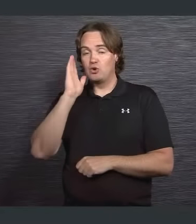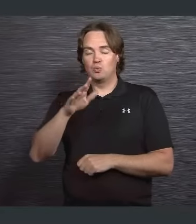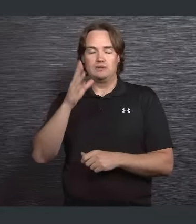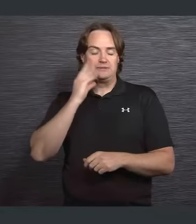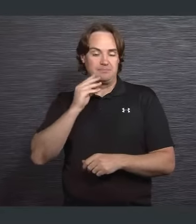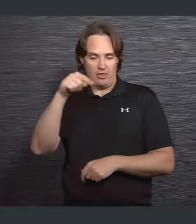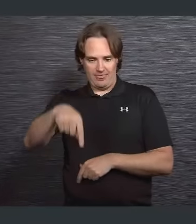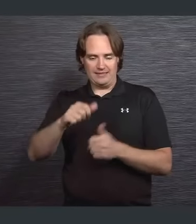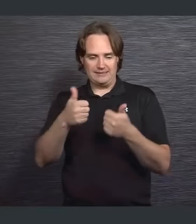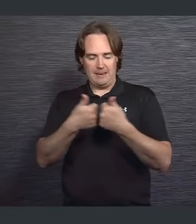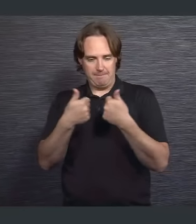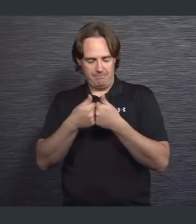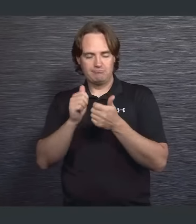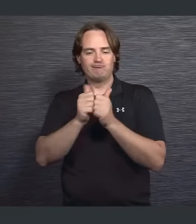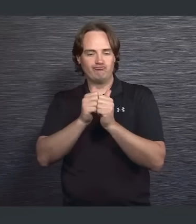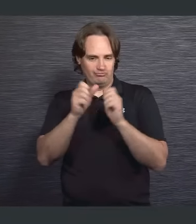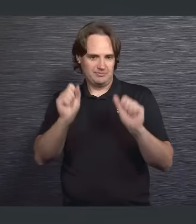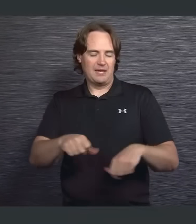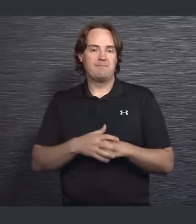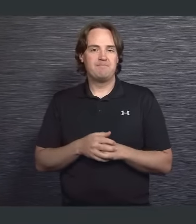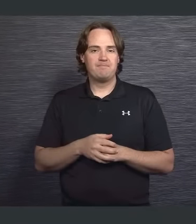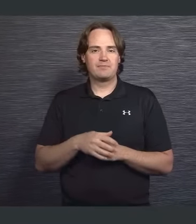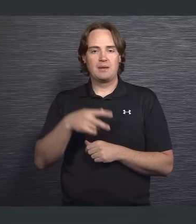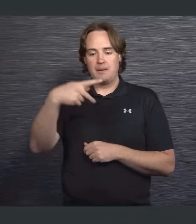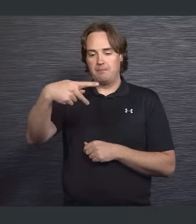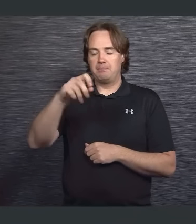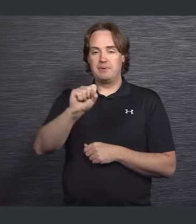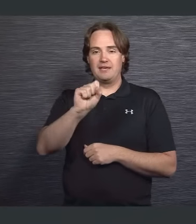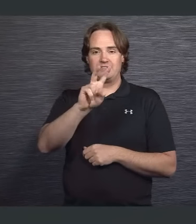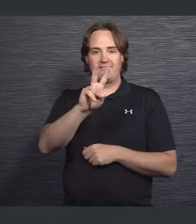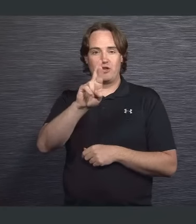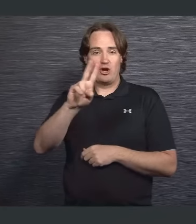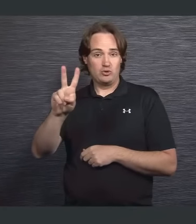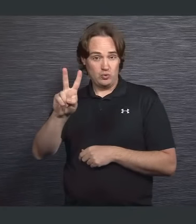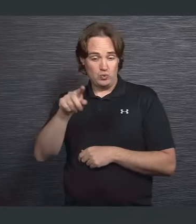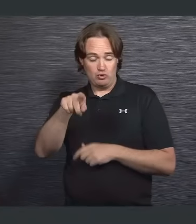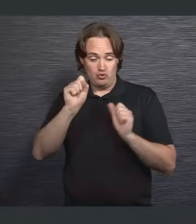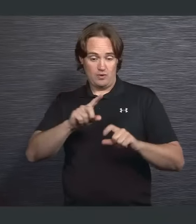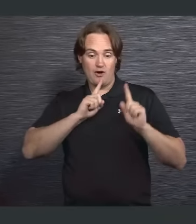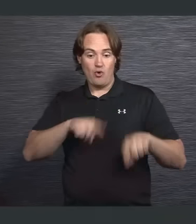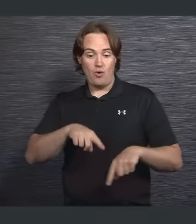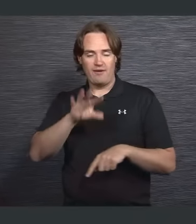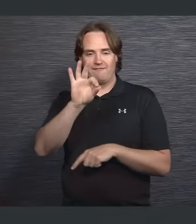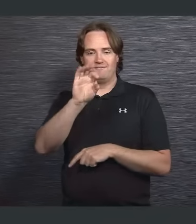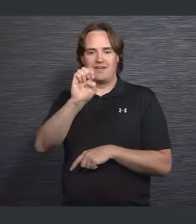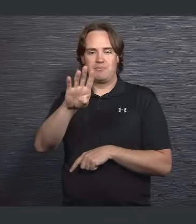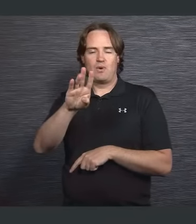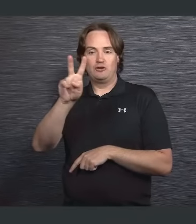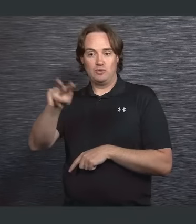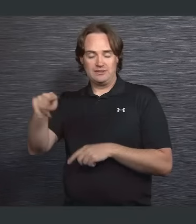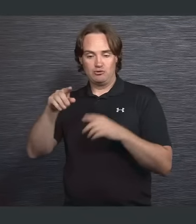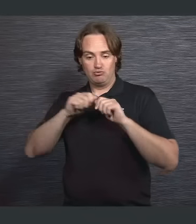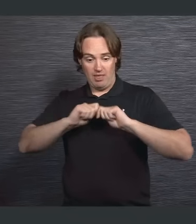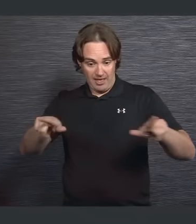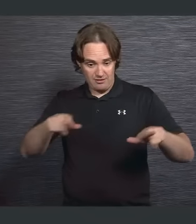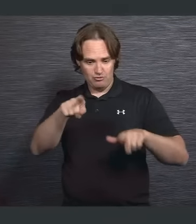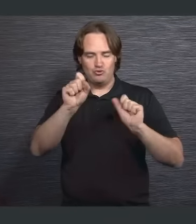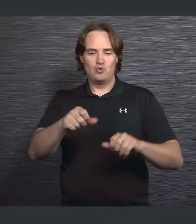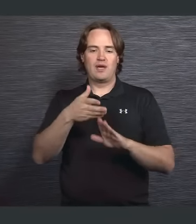PS VR2 launches globally on February 22, and you can pre-order now on PlayStation.com.